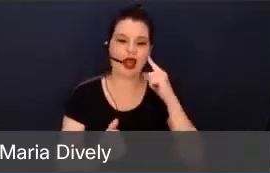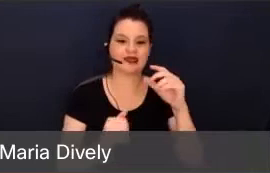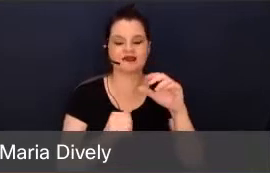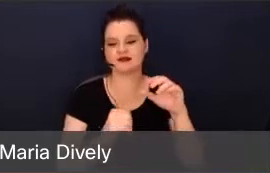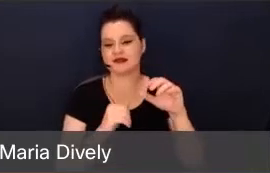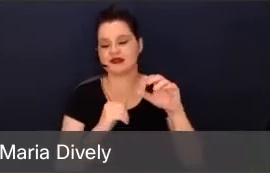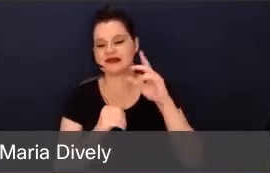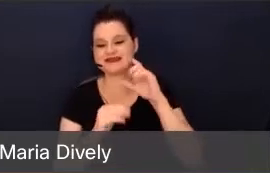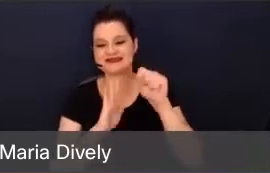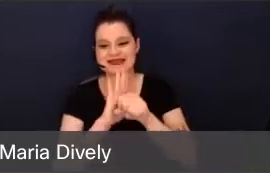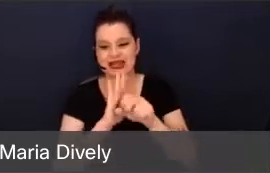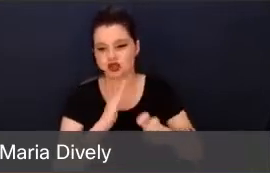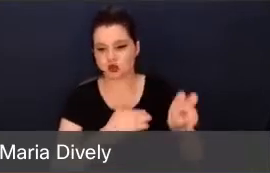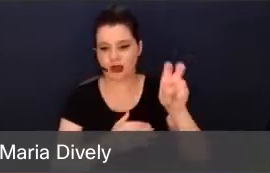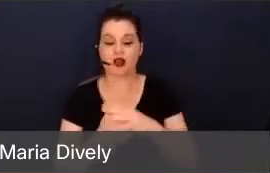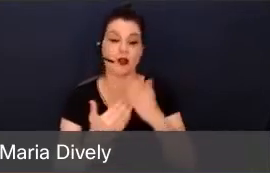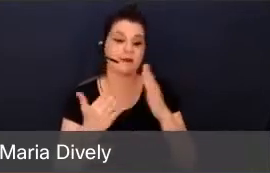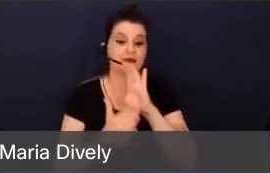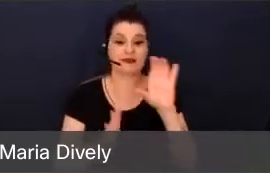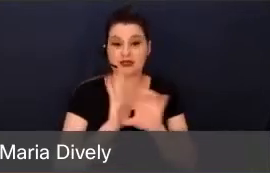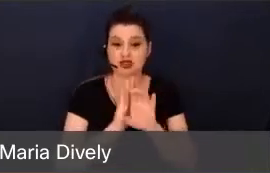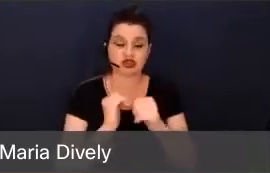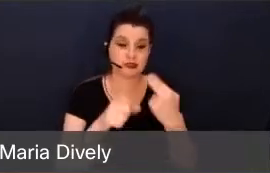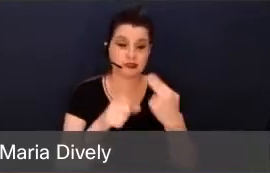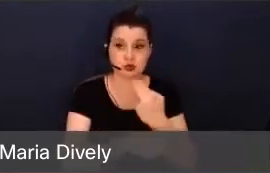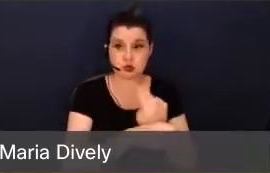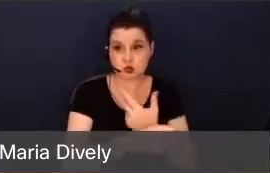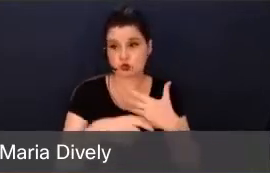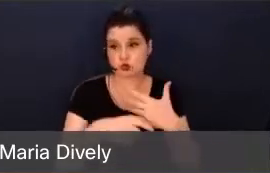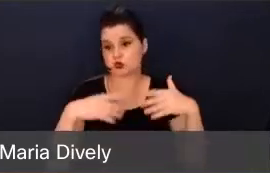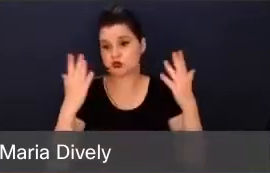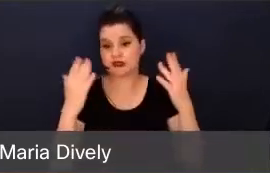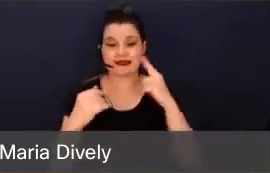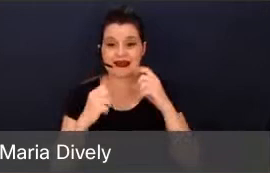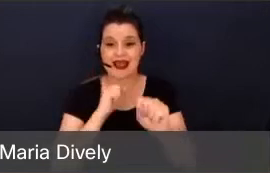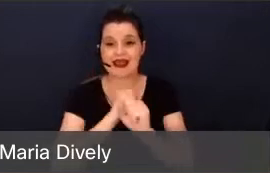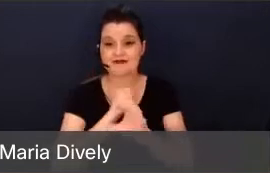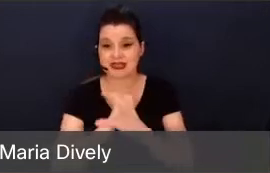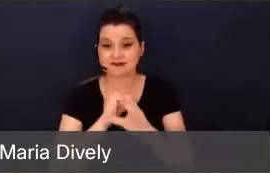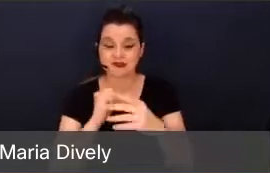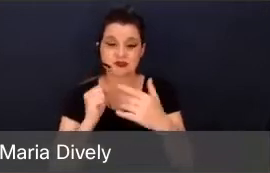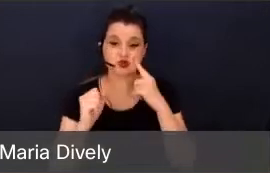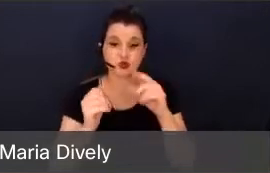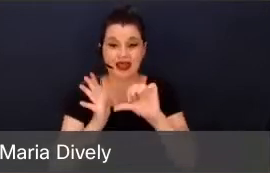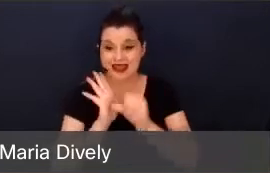Uh, maybe the picture is being used in an advertisement to emphasize safety.